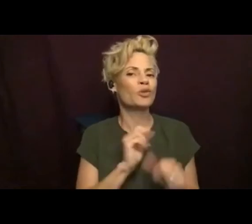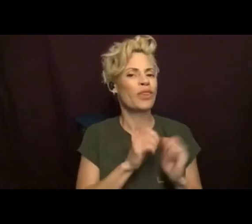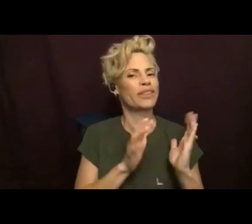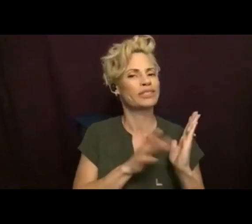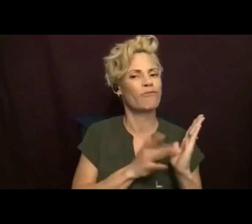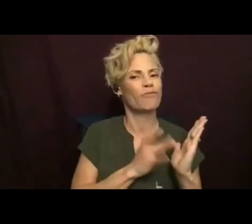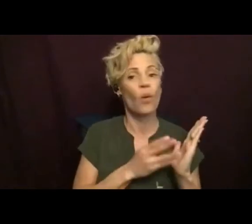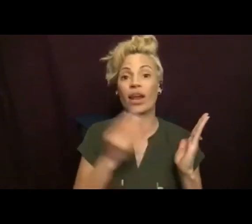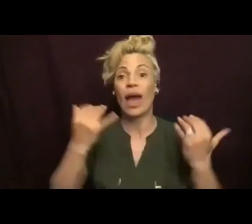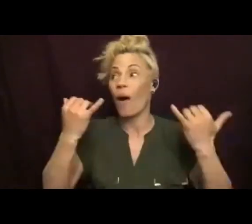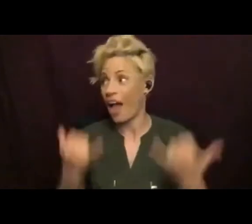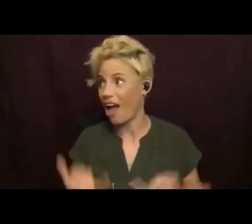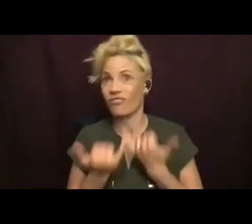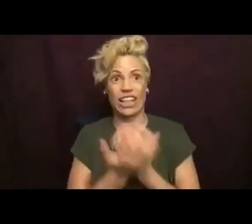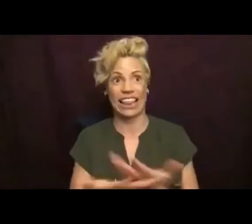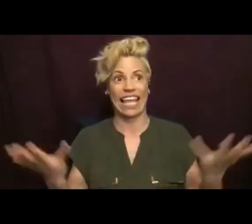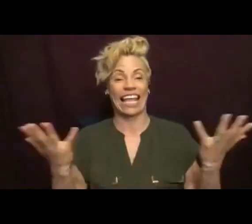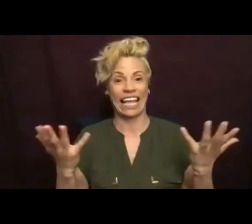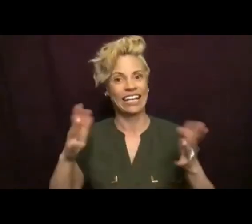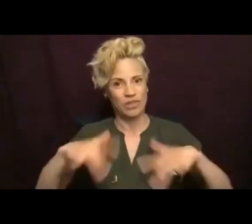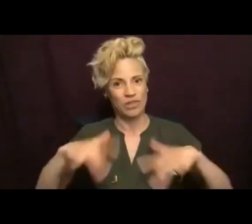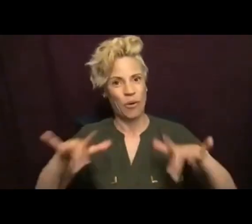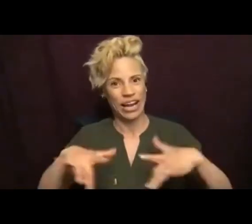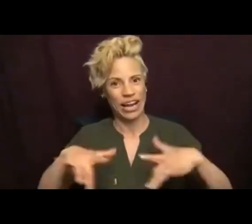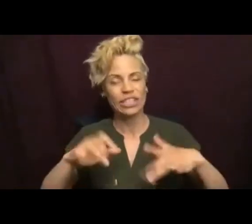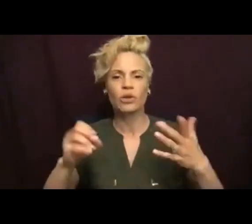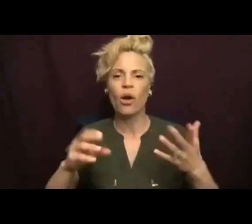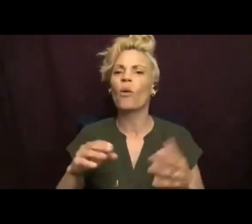So, as long as there is a financial gain